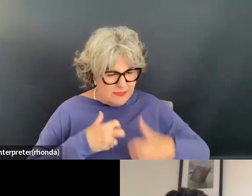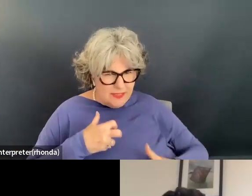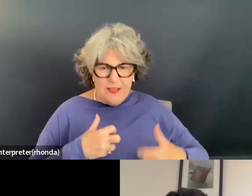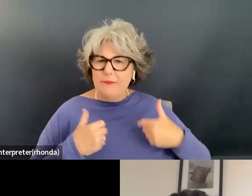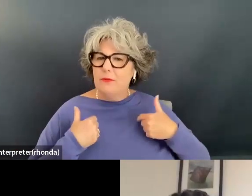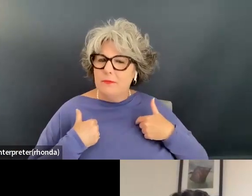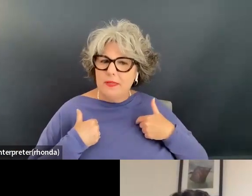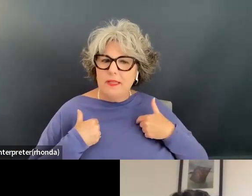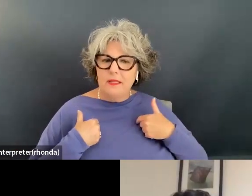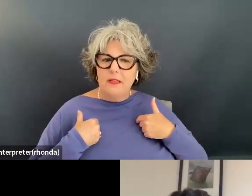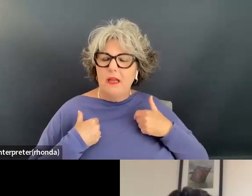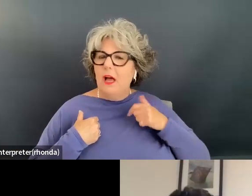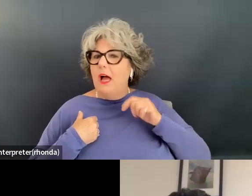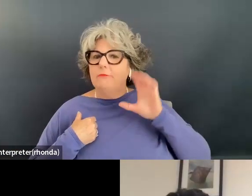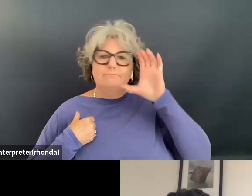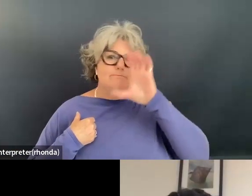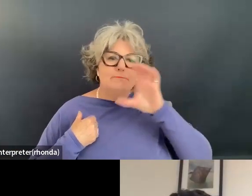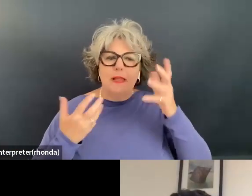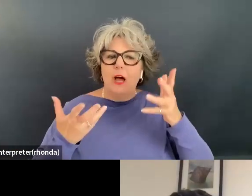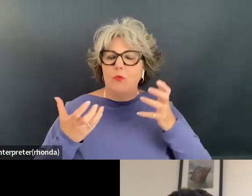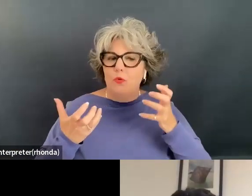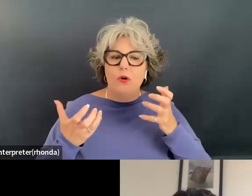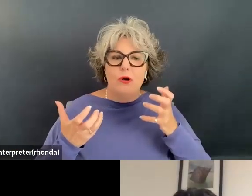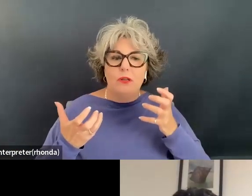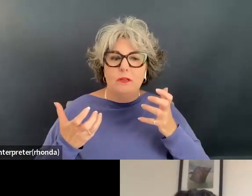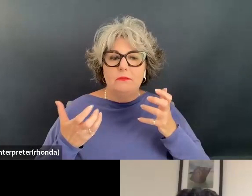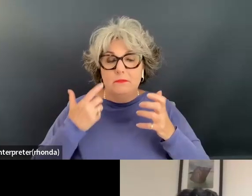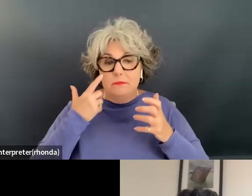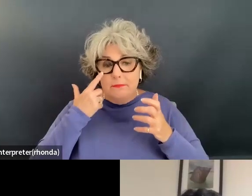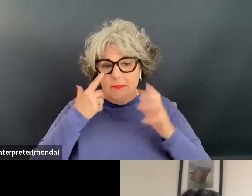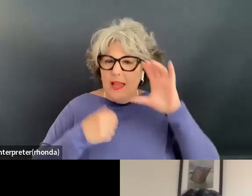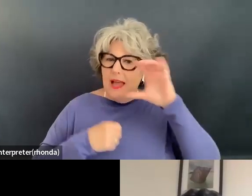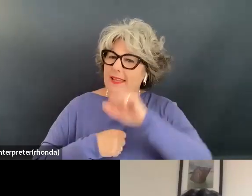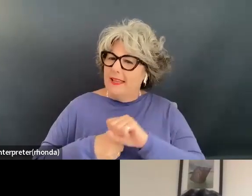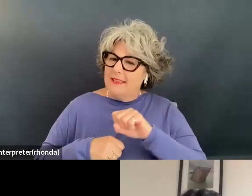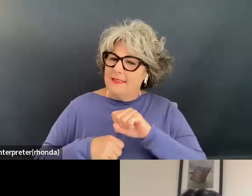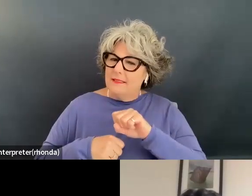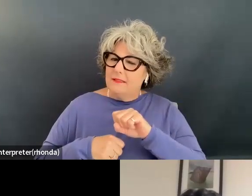And again, I was looking for a, I wanted to say that, well, I guess I can understand a little bit as well.